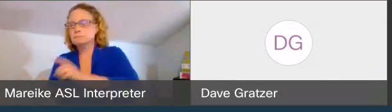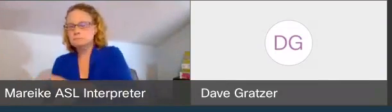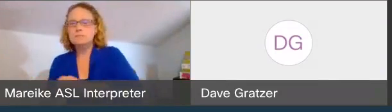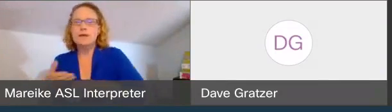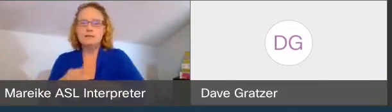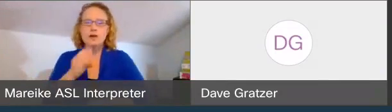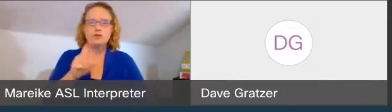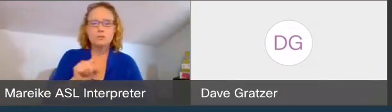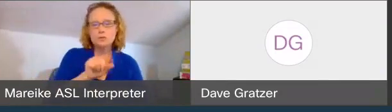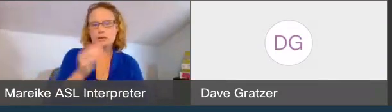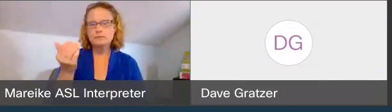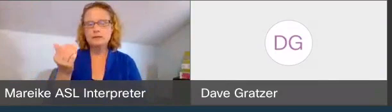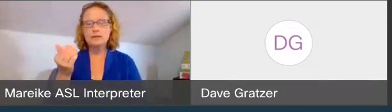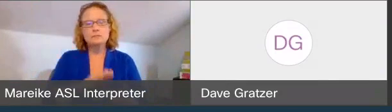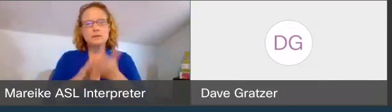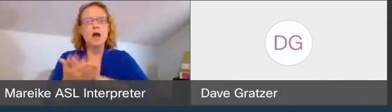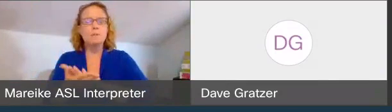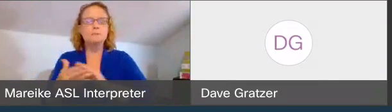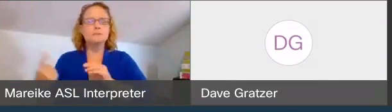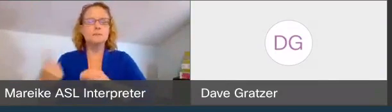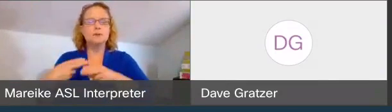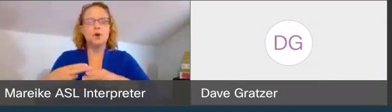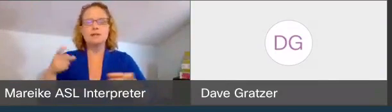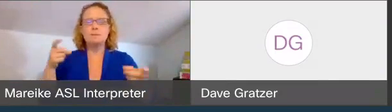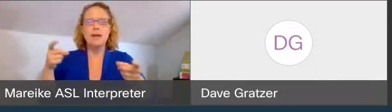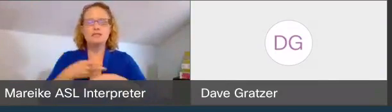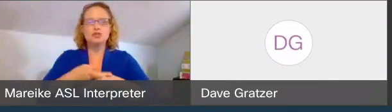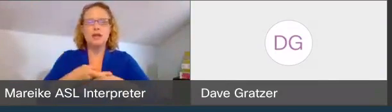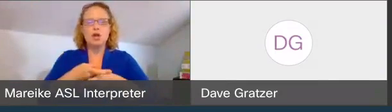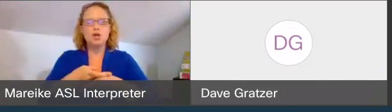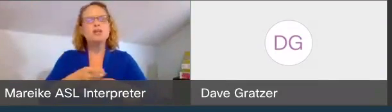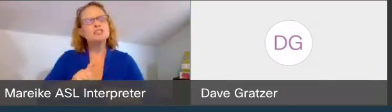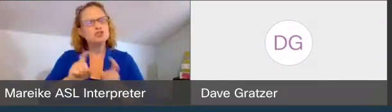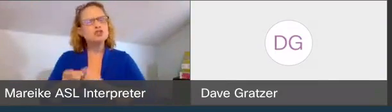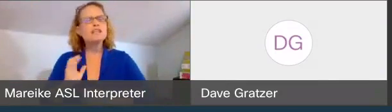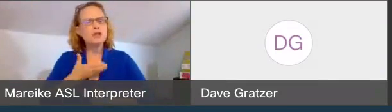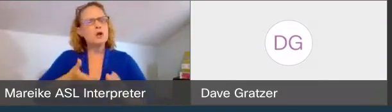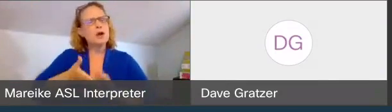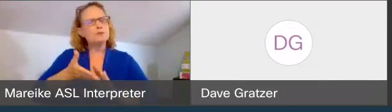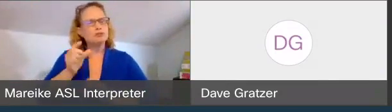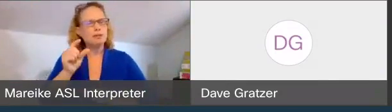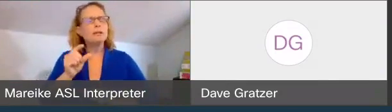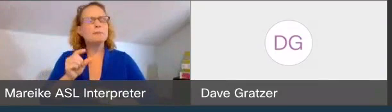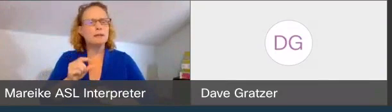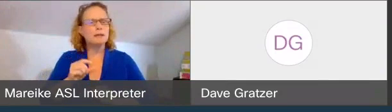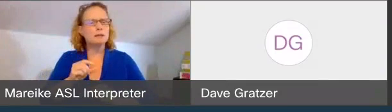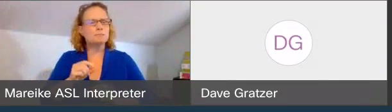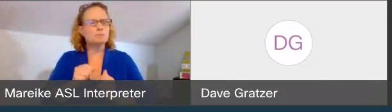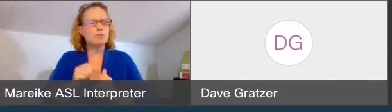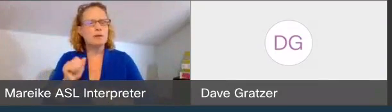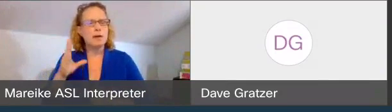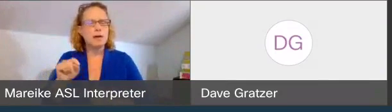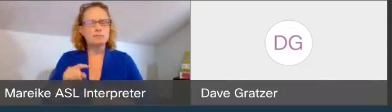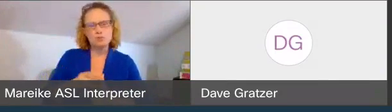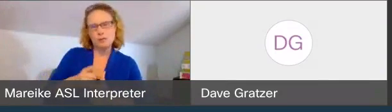into manage care, which changed operations a little bit on an ACT primarily our, we have a lot